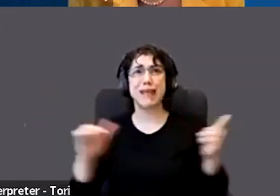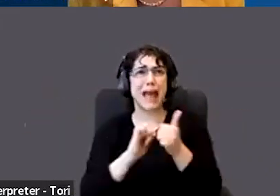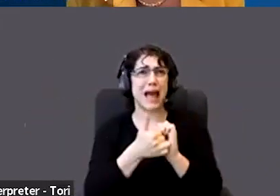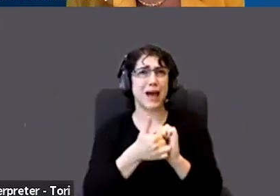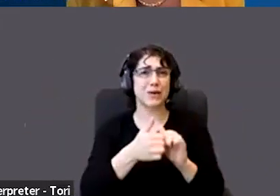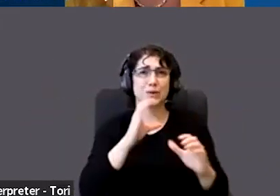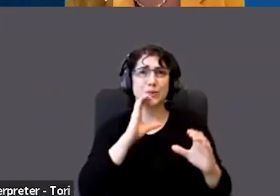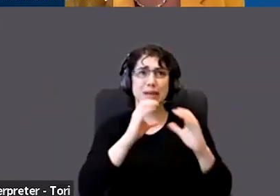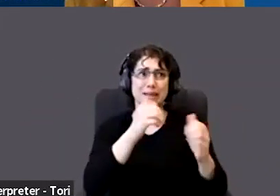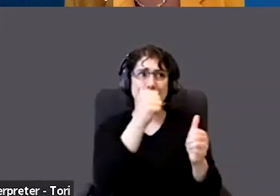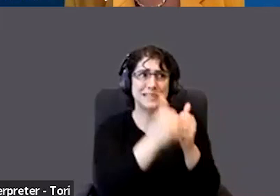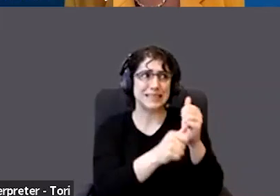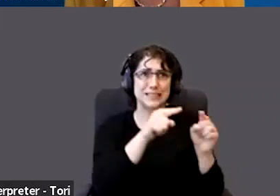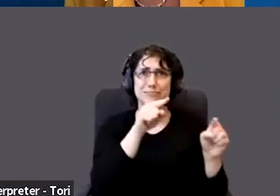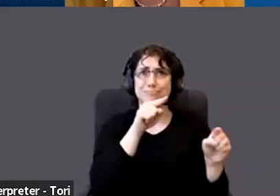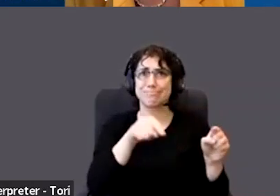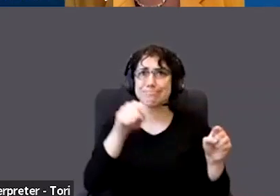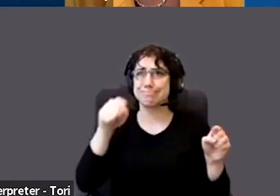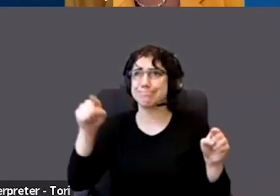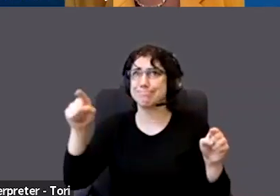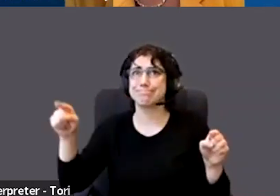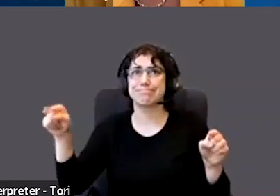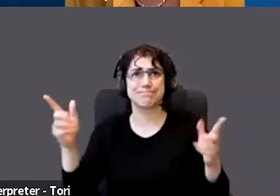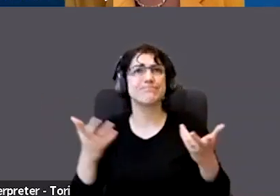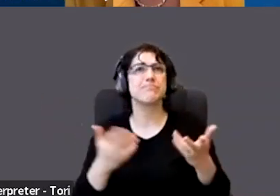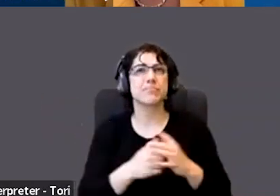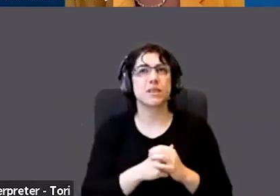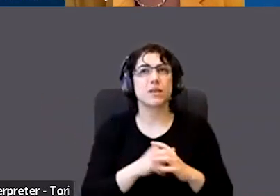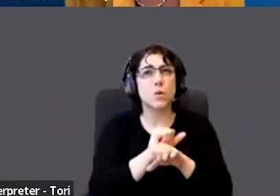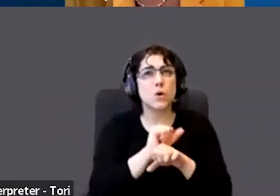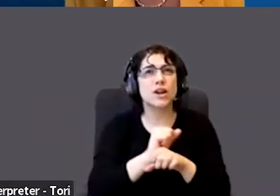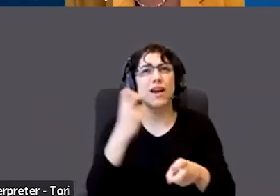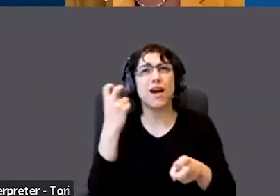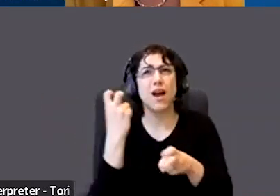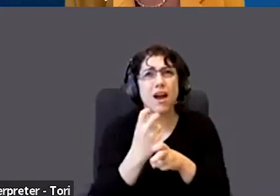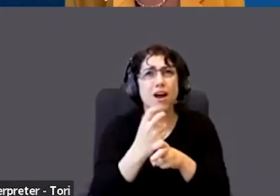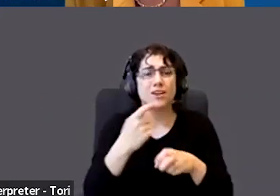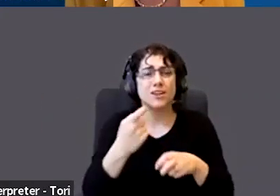So we are working hard on understanding the audiences,